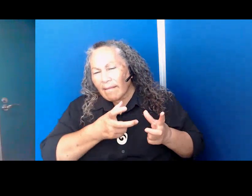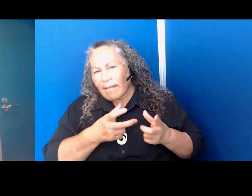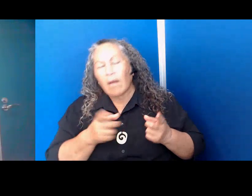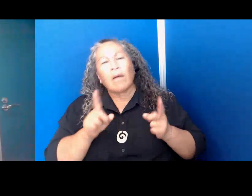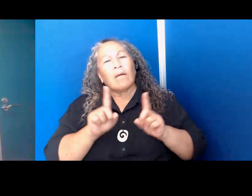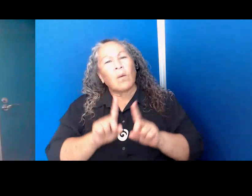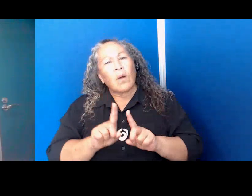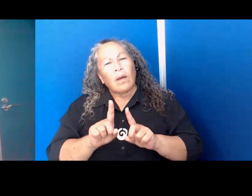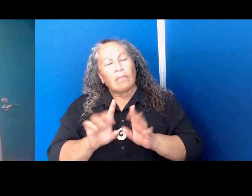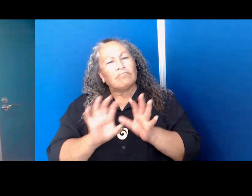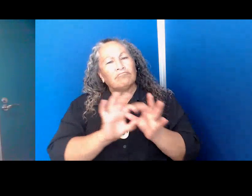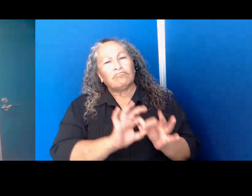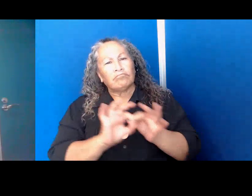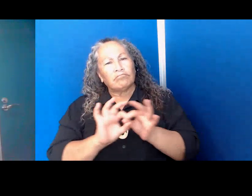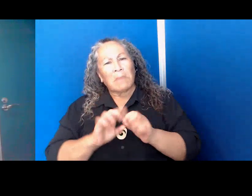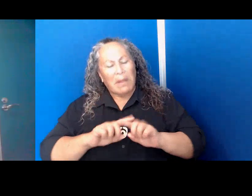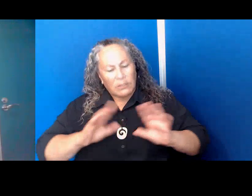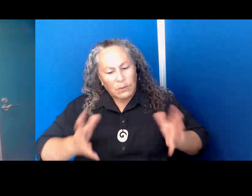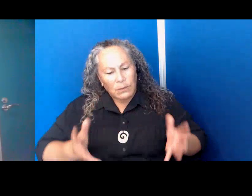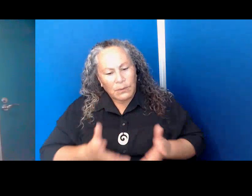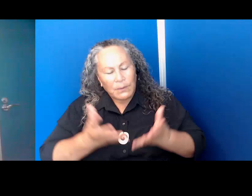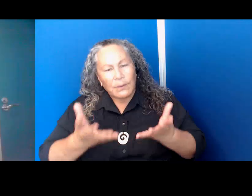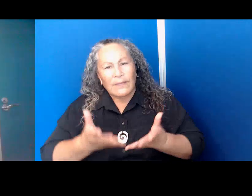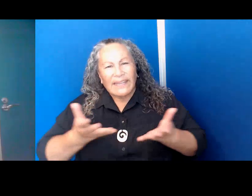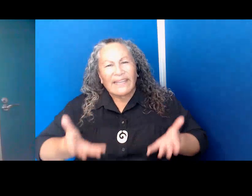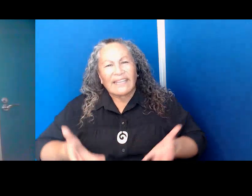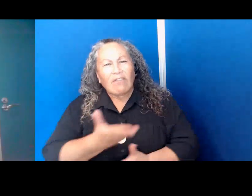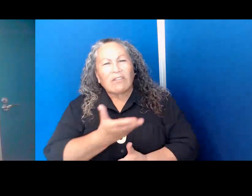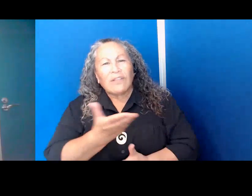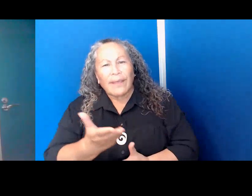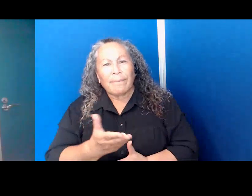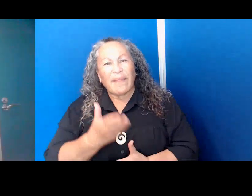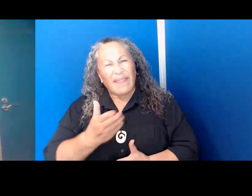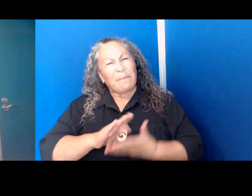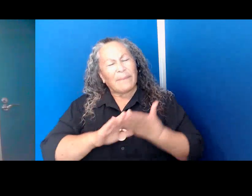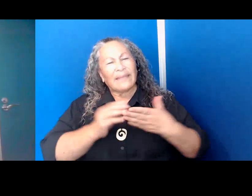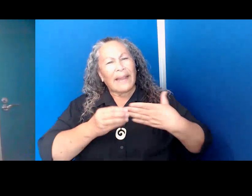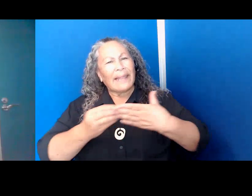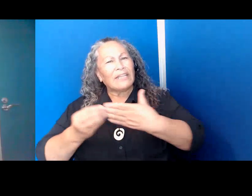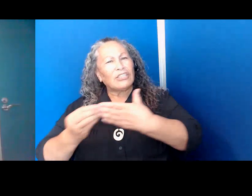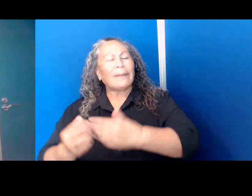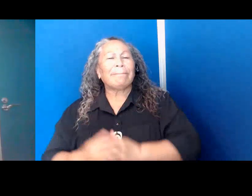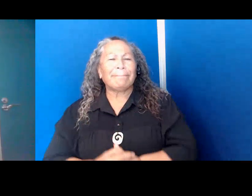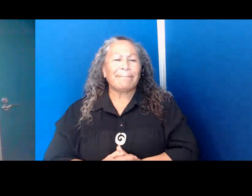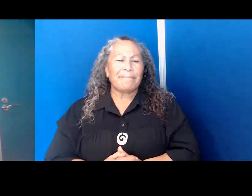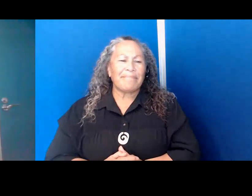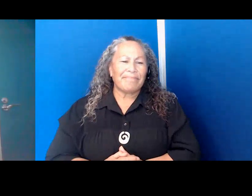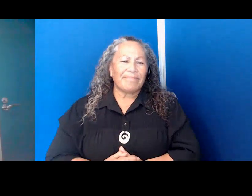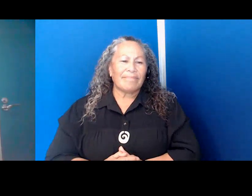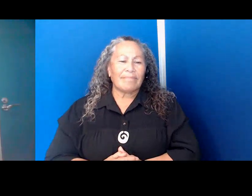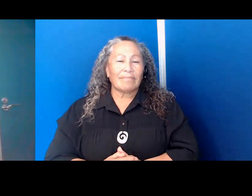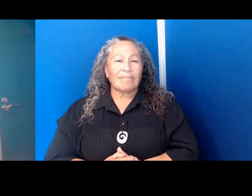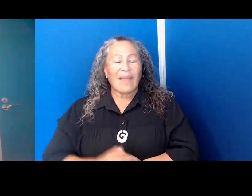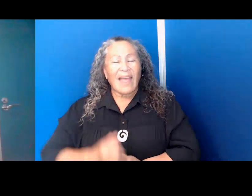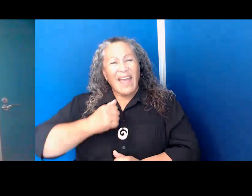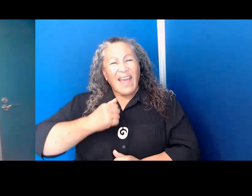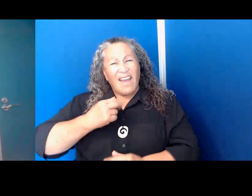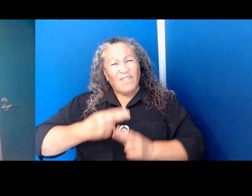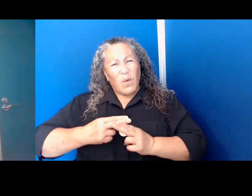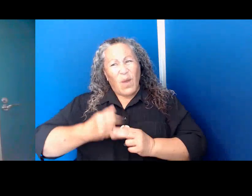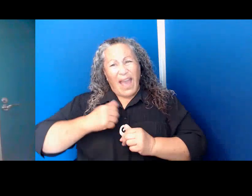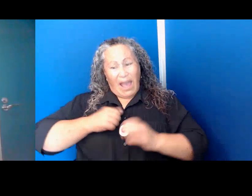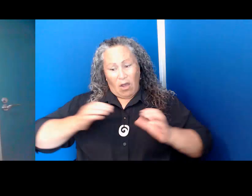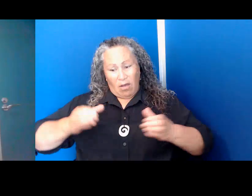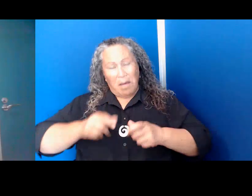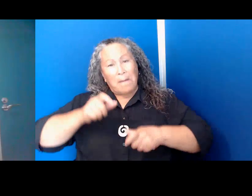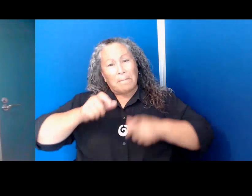them or uplift them and encourage them.Within People for Us we believe that